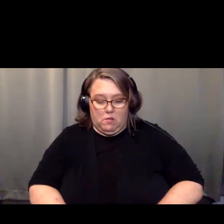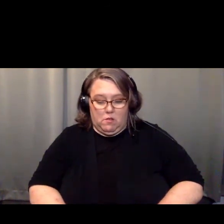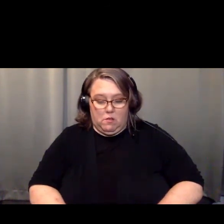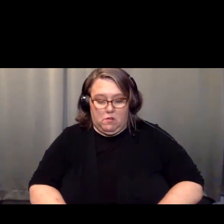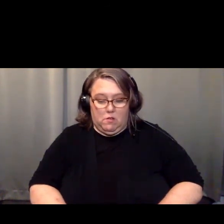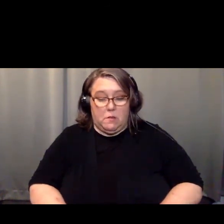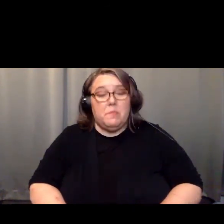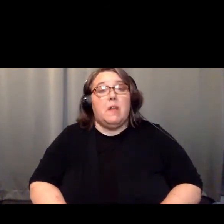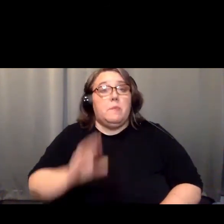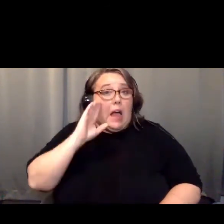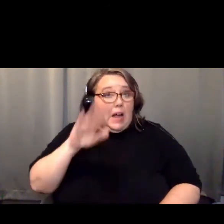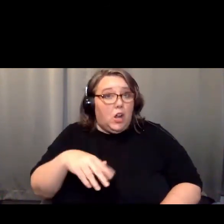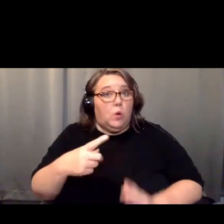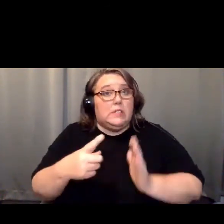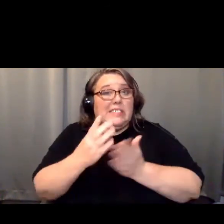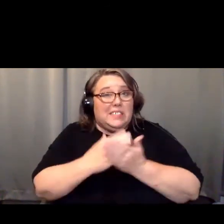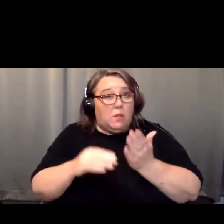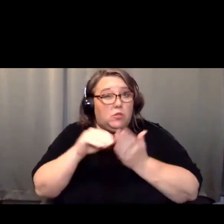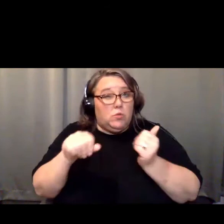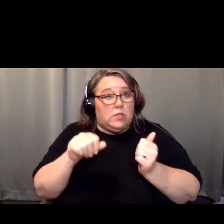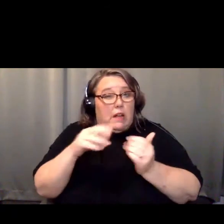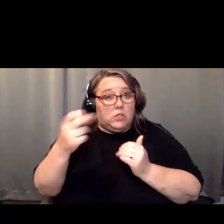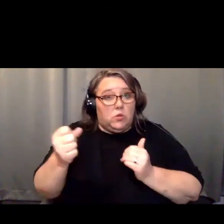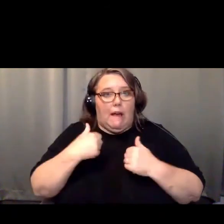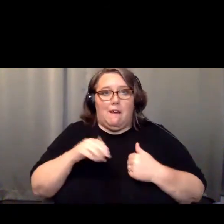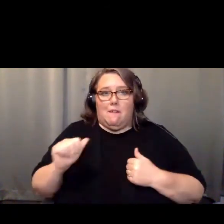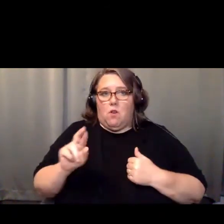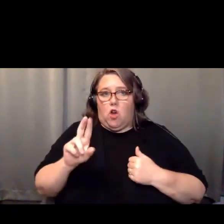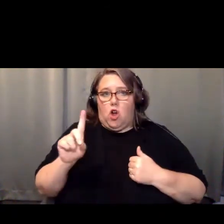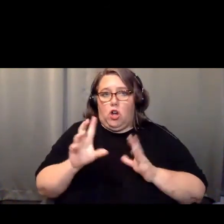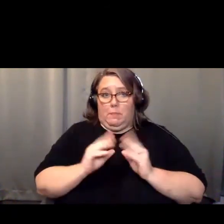can the counselors, if the student is getting services